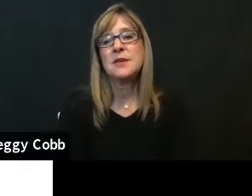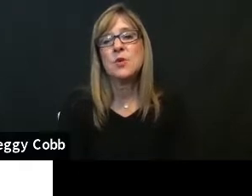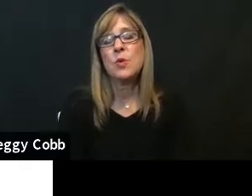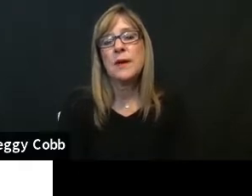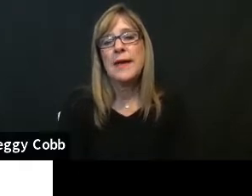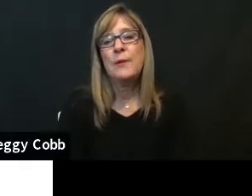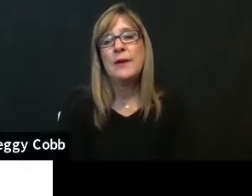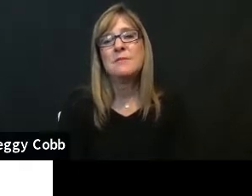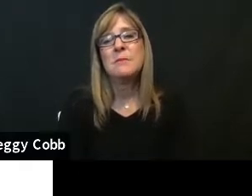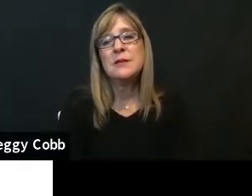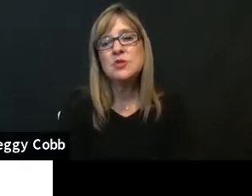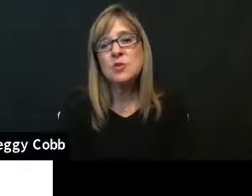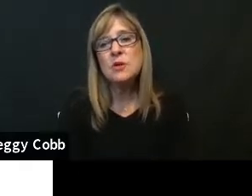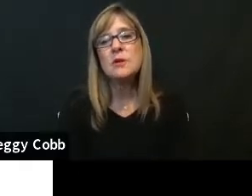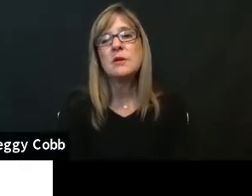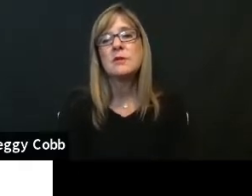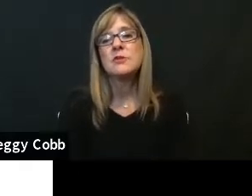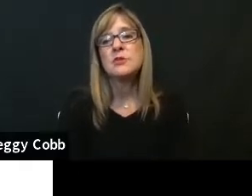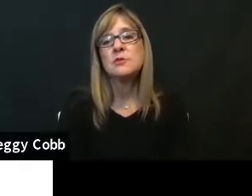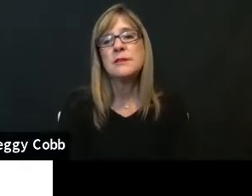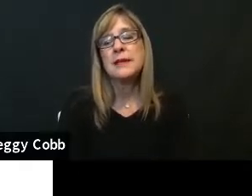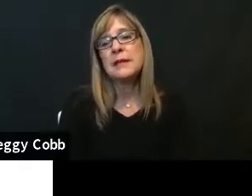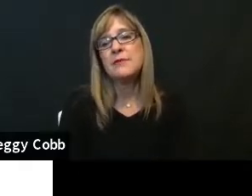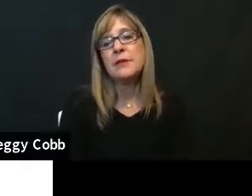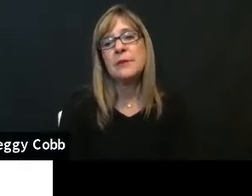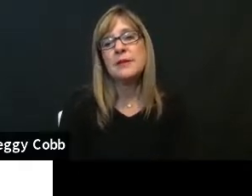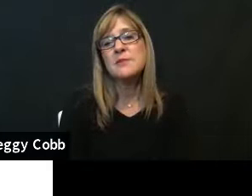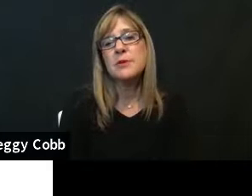so we can mentor the students and give them the exposure